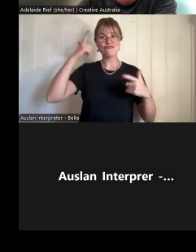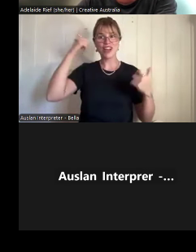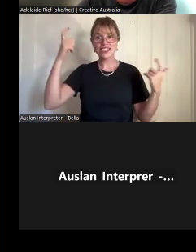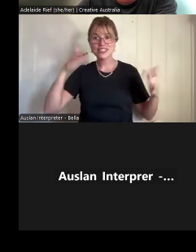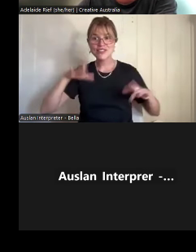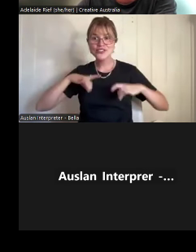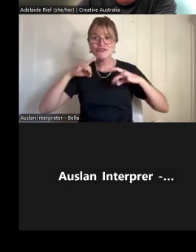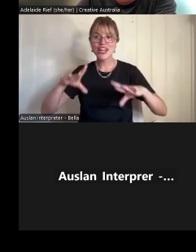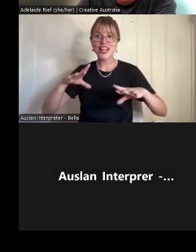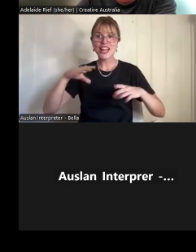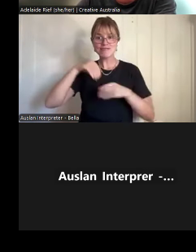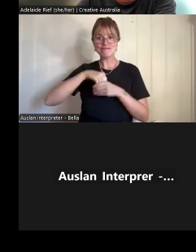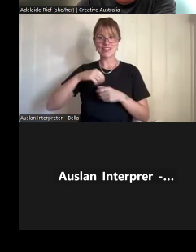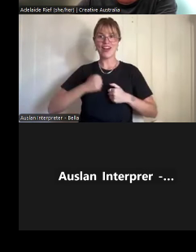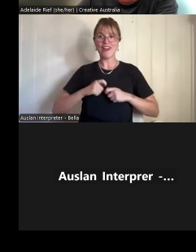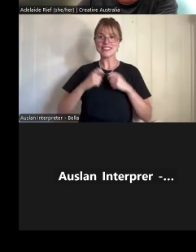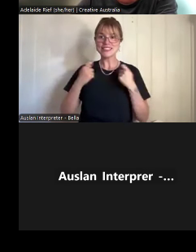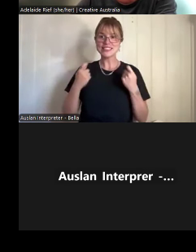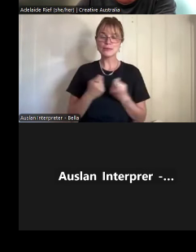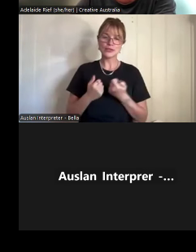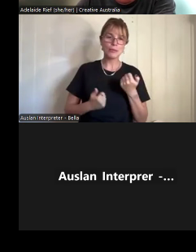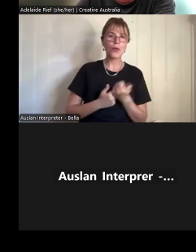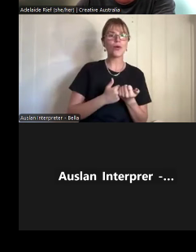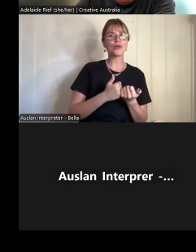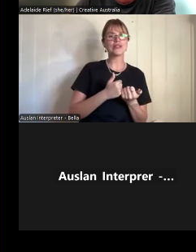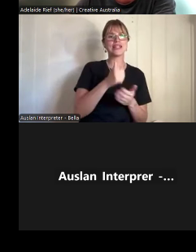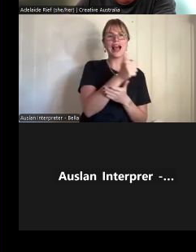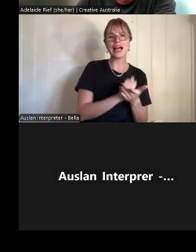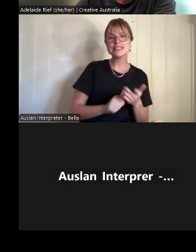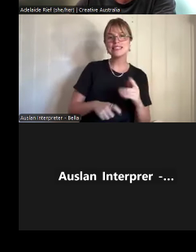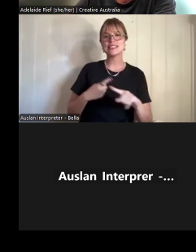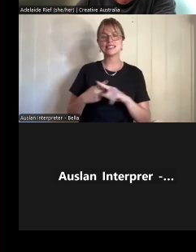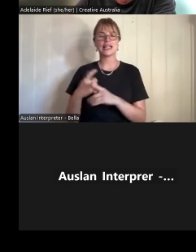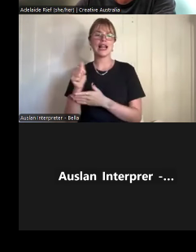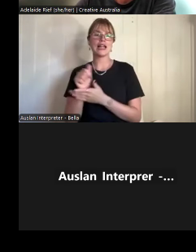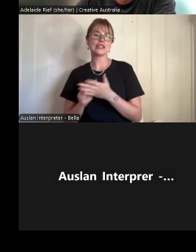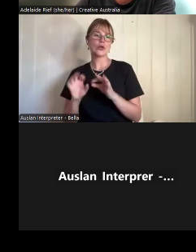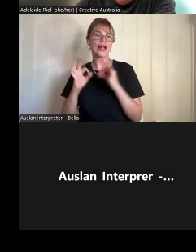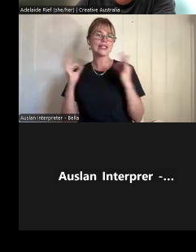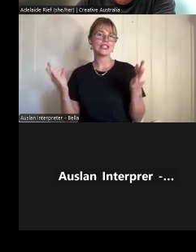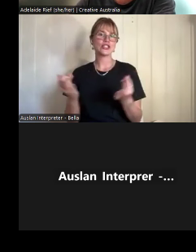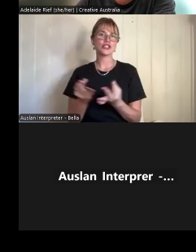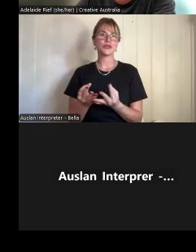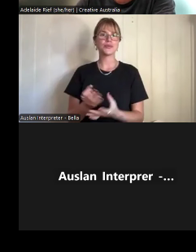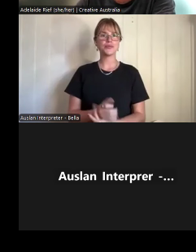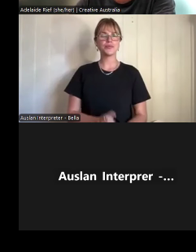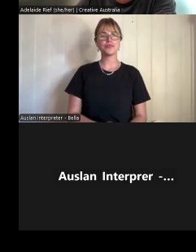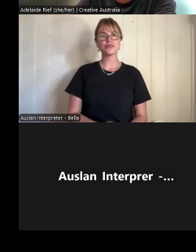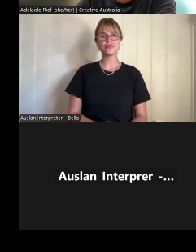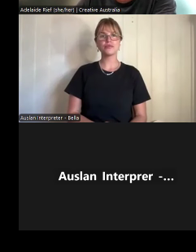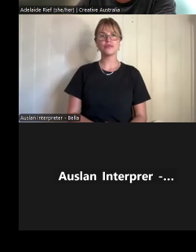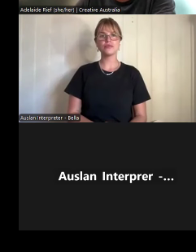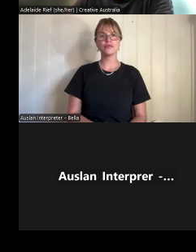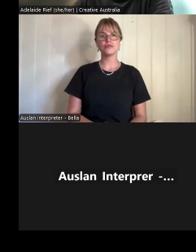our team supporting artists, arts workers and arts organisations. Okay. So I'm going to start to talk